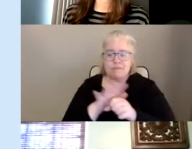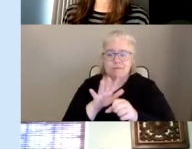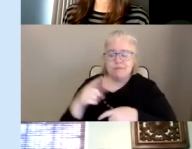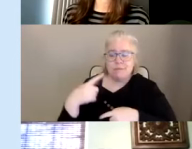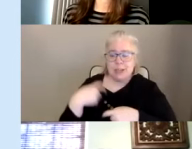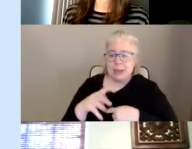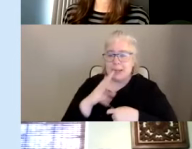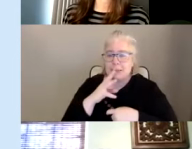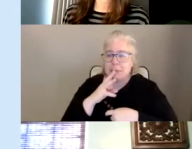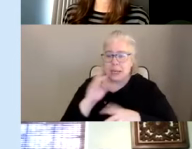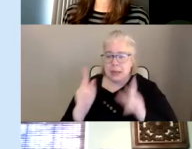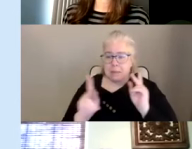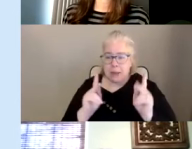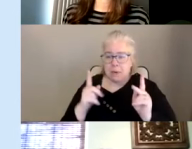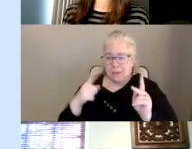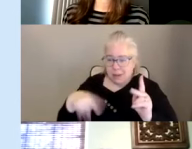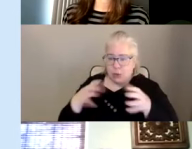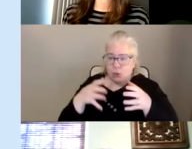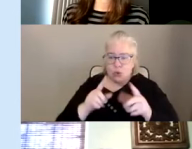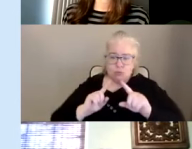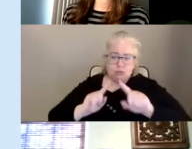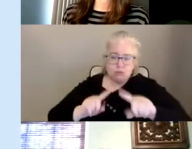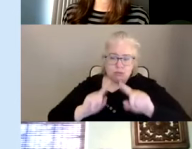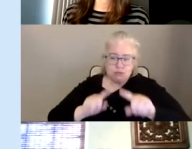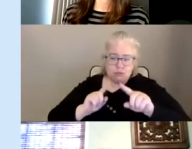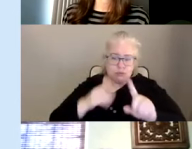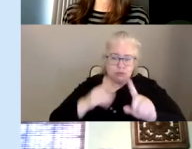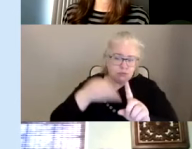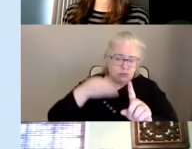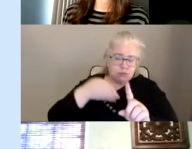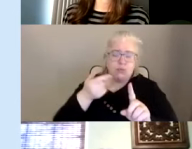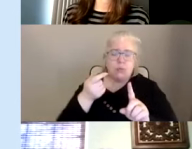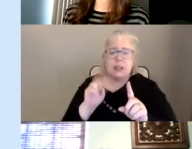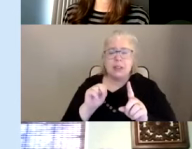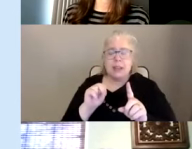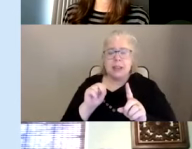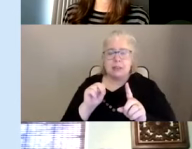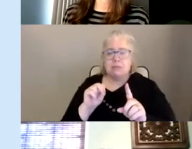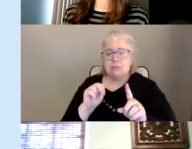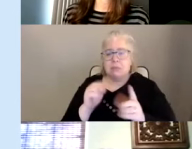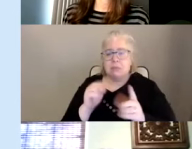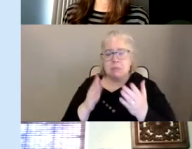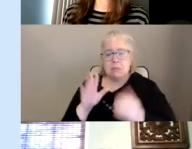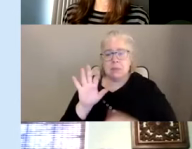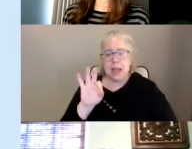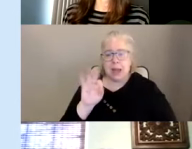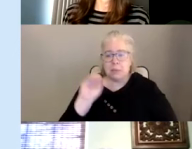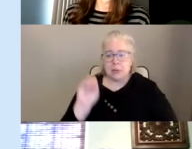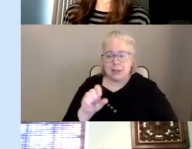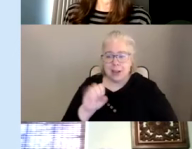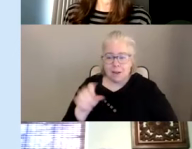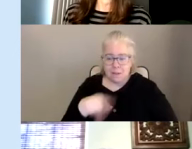and they're coming to us with questions. Then ideally eventually 9% of those calls